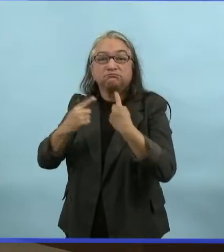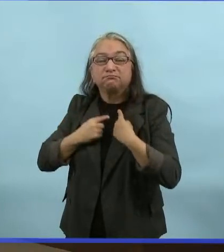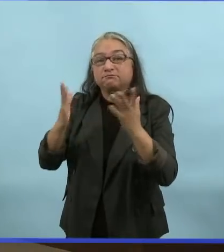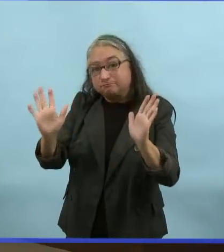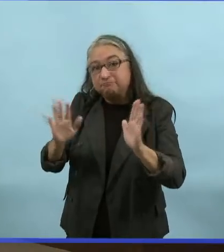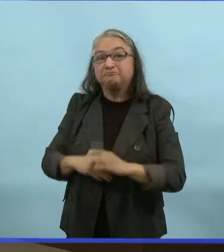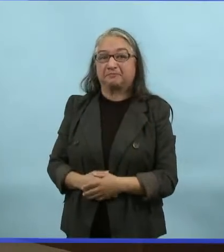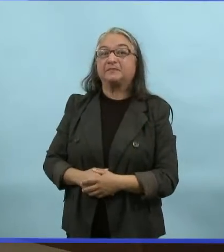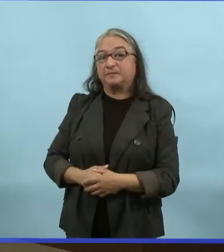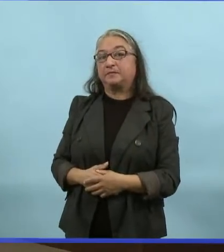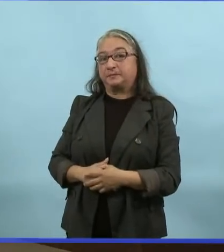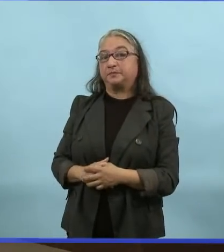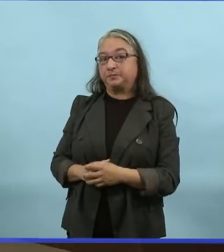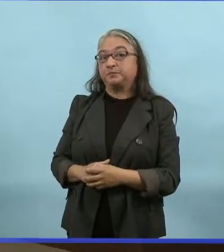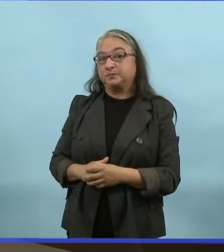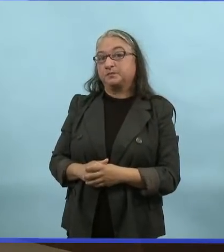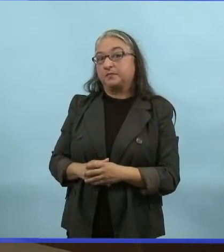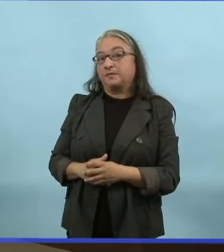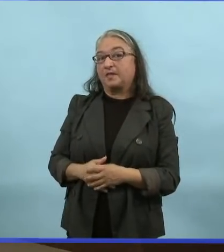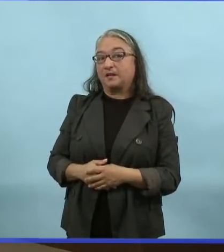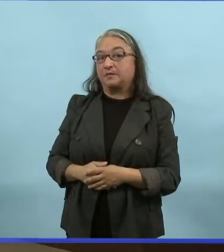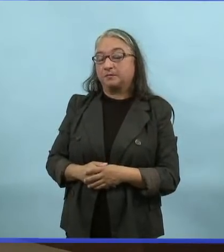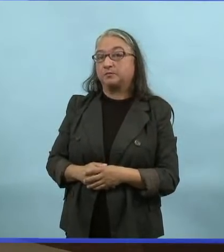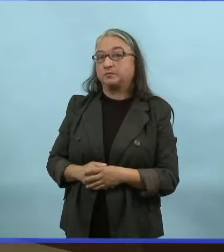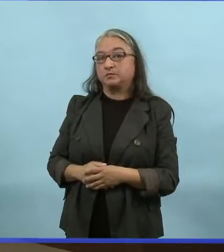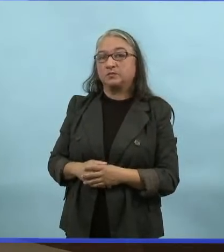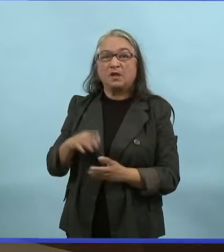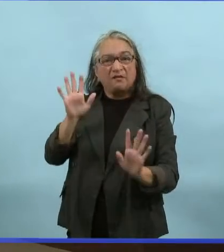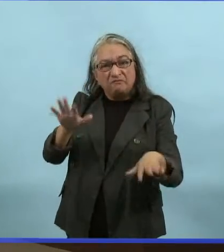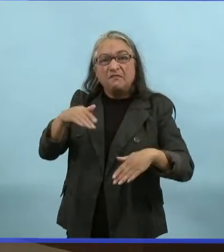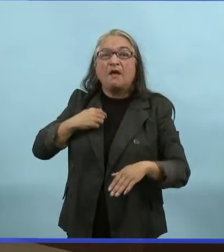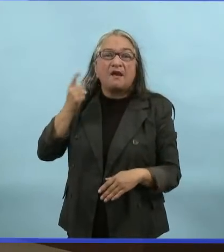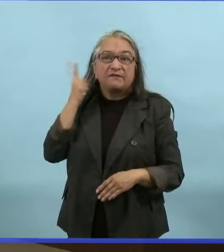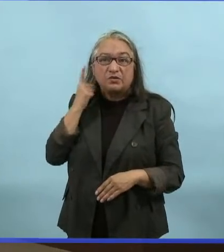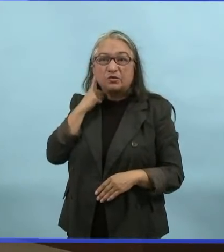freedom says they've been hiring private investigators to keep tabs on government